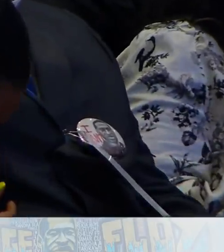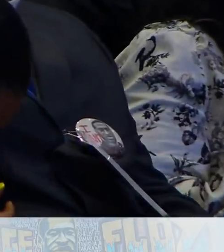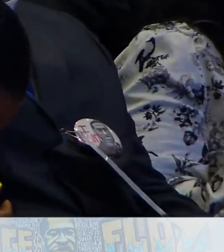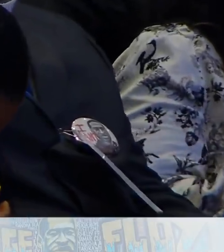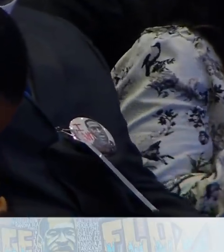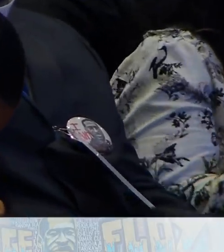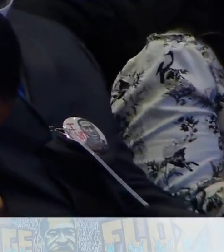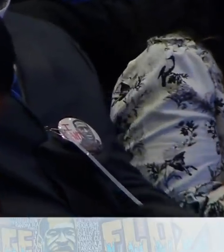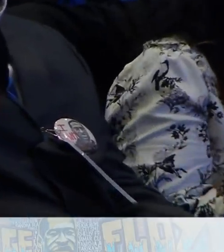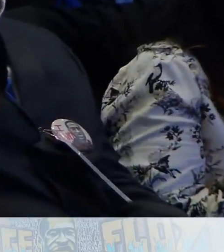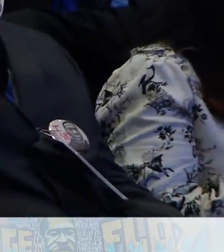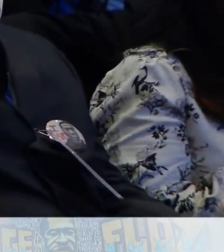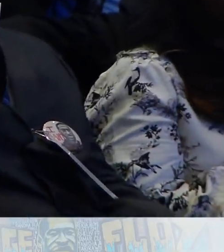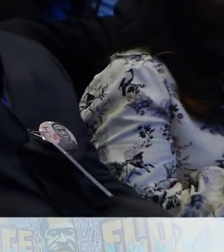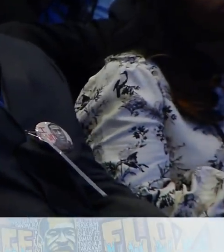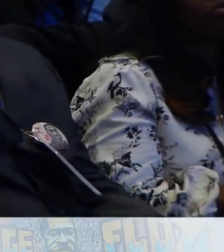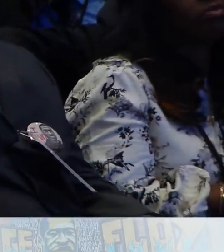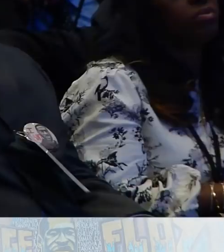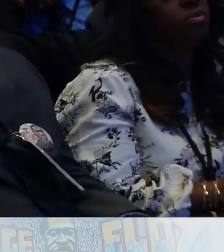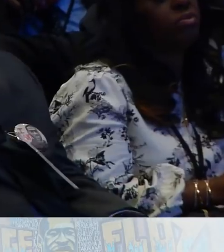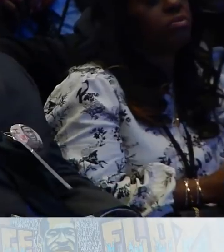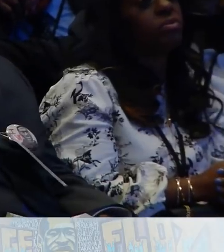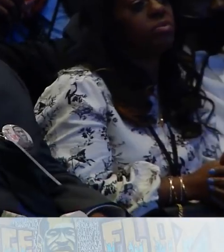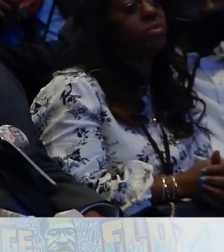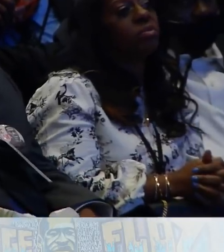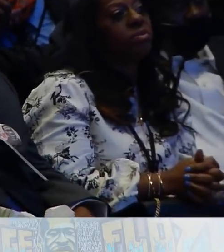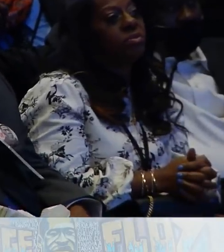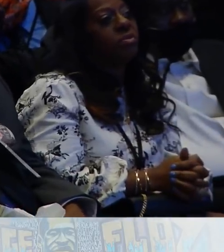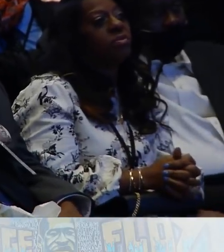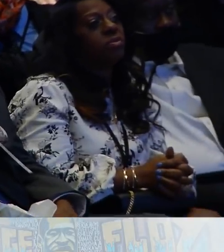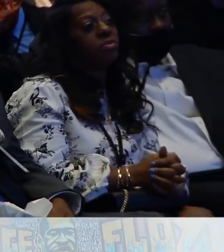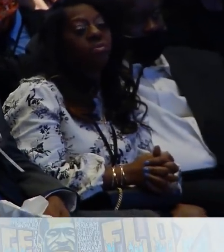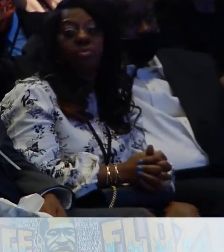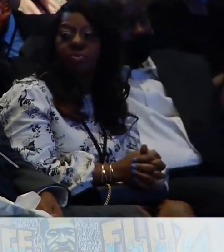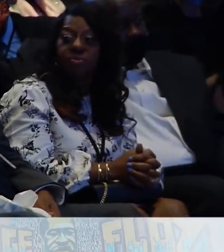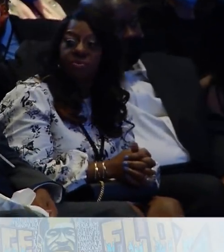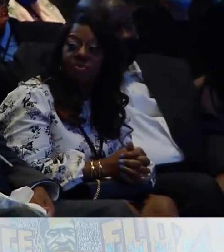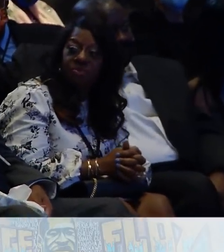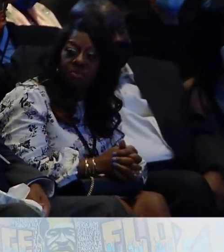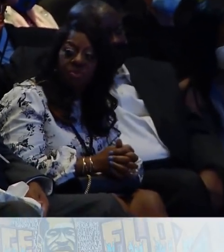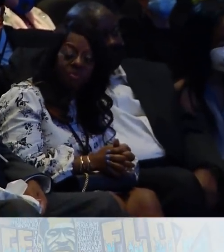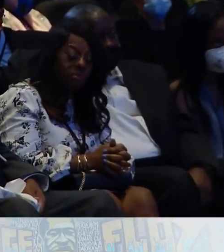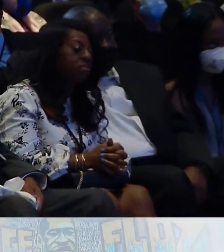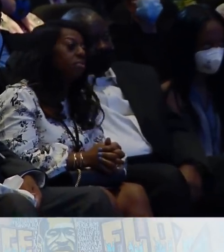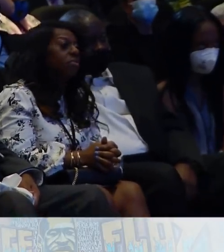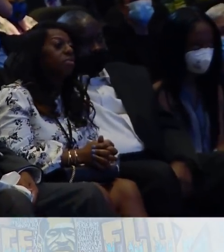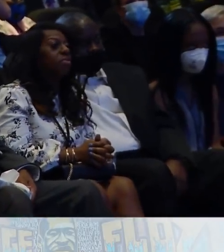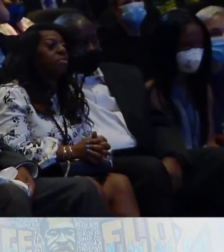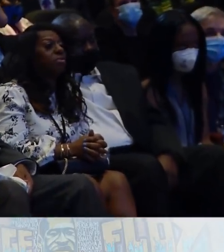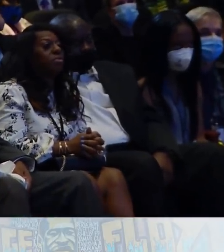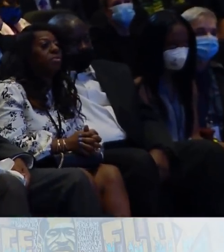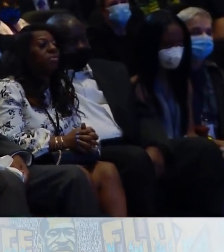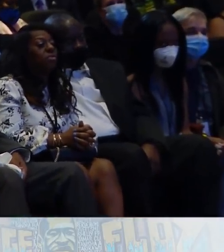SO I WOULD ASK THAT HIS BROTHER PALONIS FLOYD, HIS BROTHER RODNEY FLOYD, HIS COUSIN SHARITA